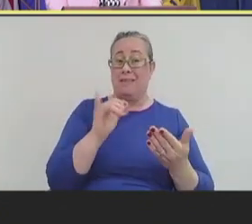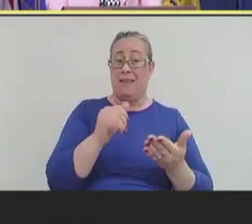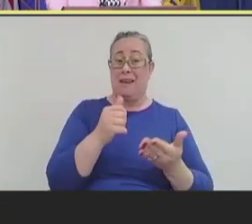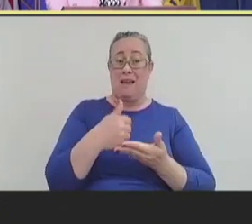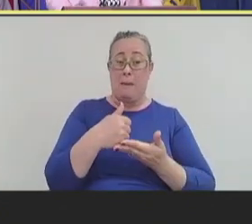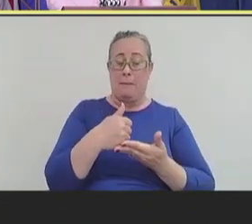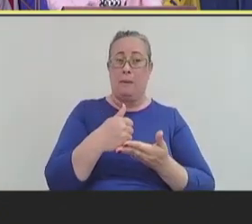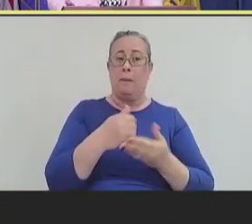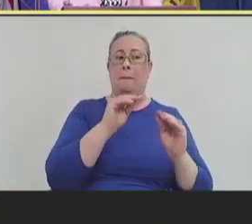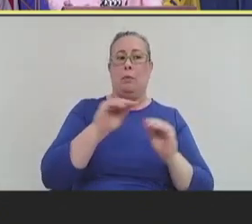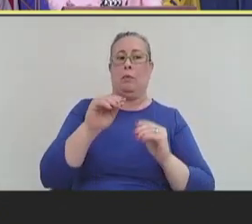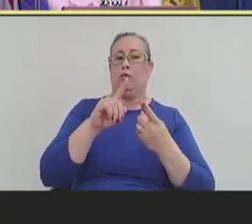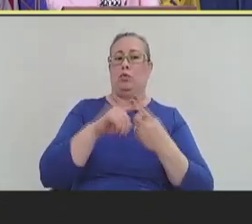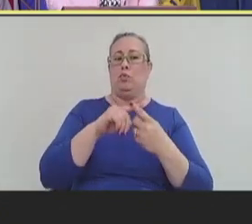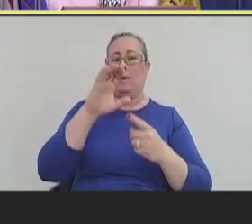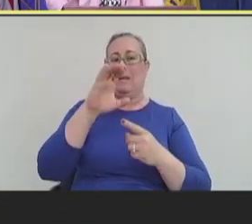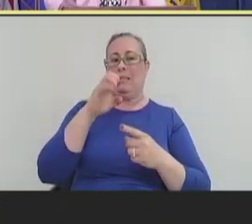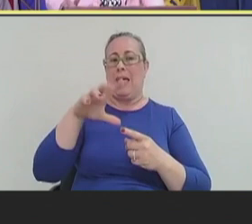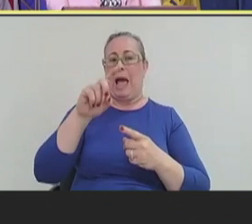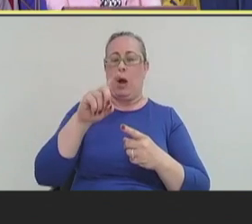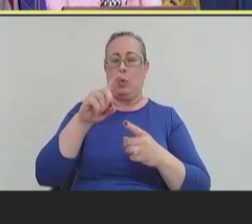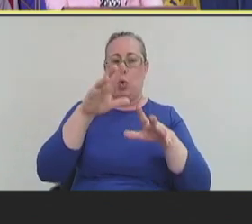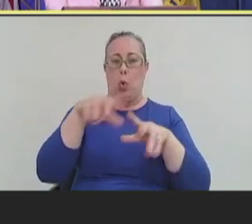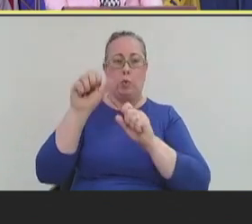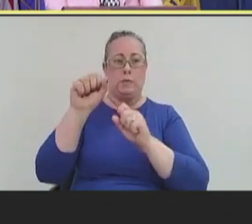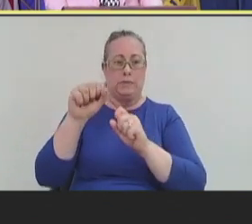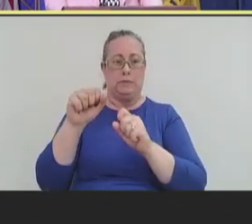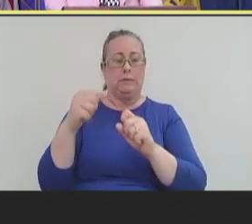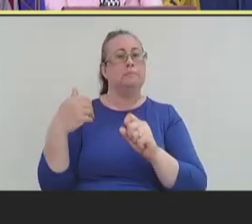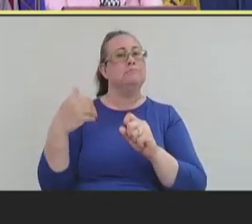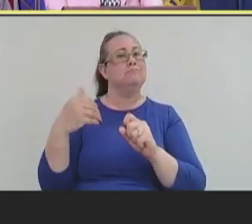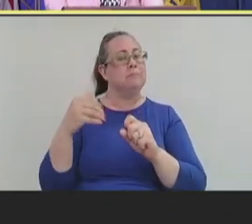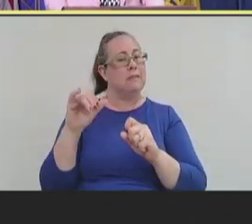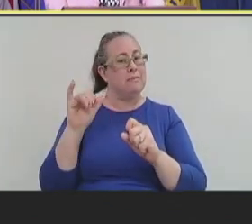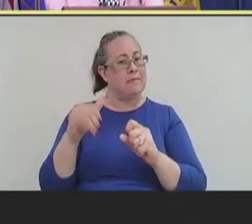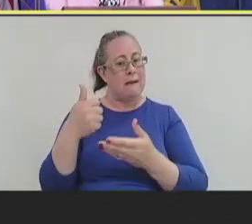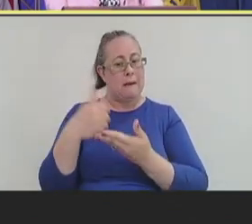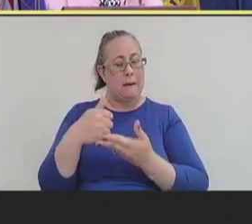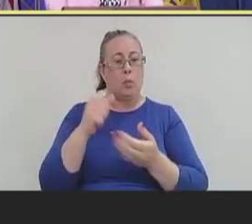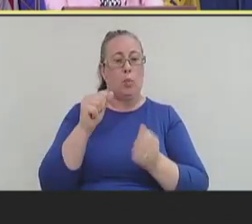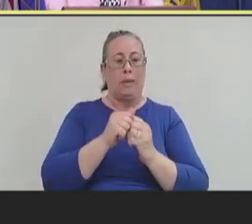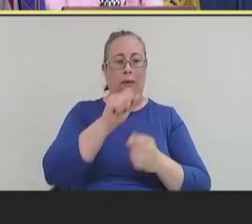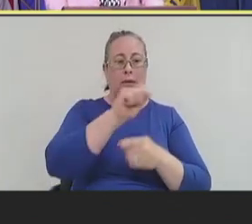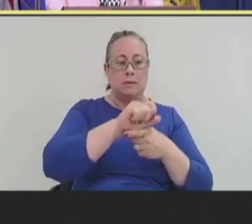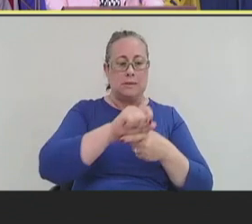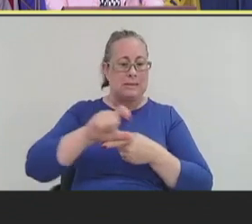particularly in emergency, being able to scale up or back down. I will say that while this allows